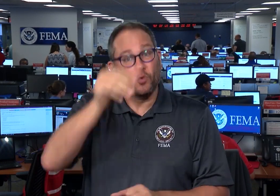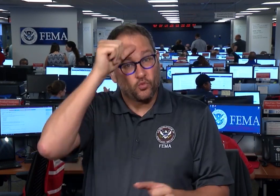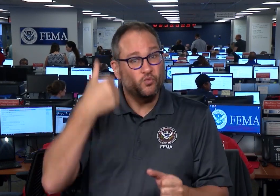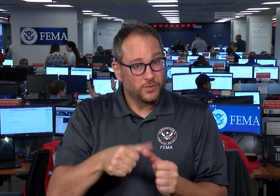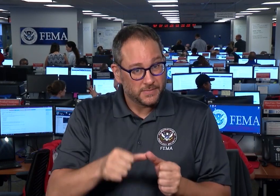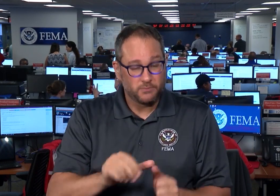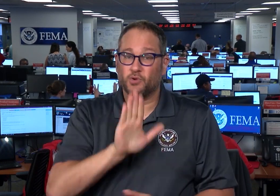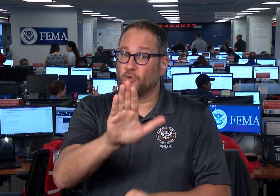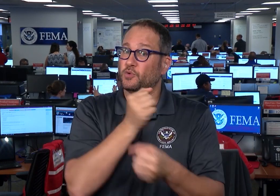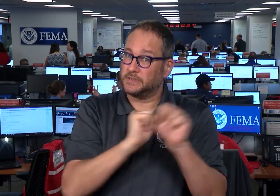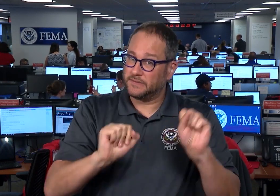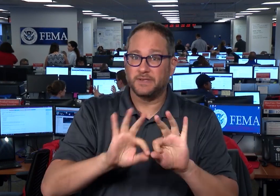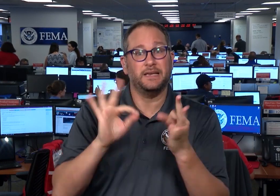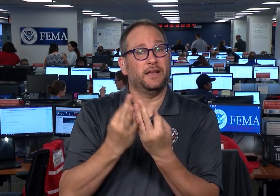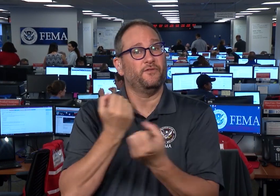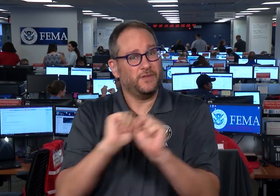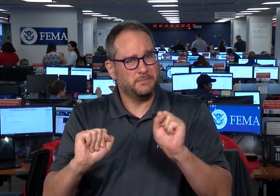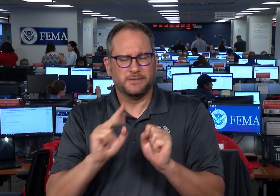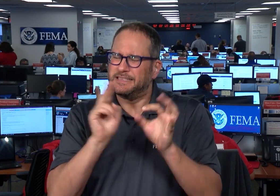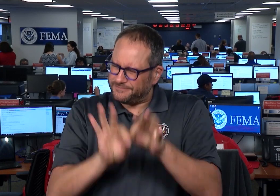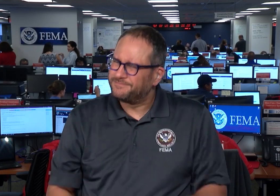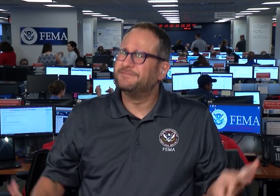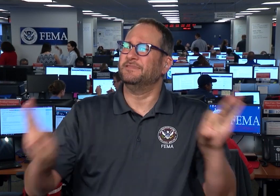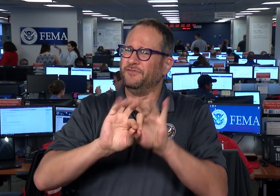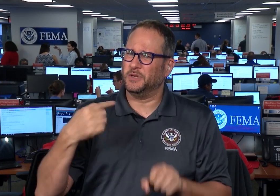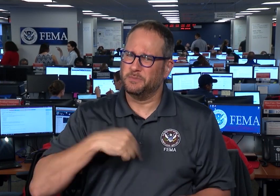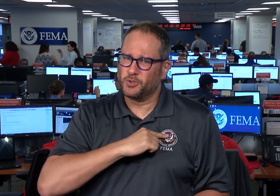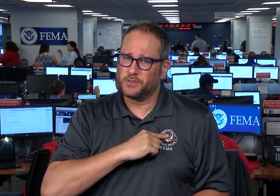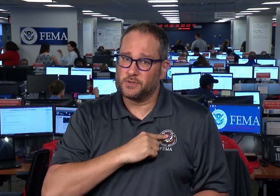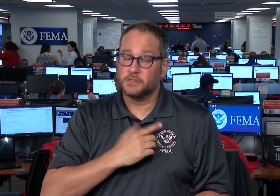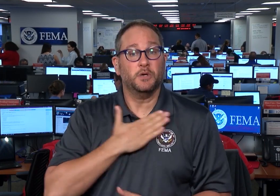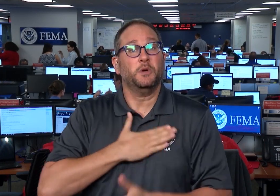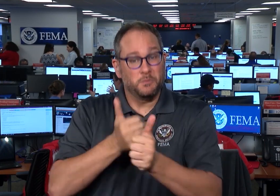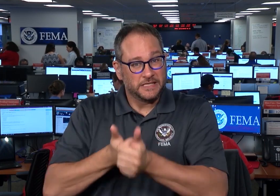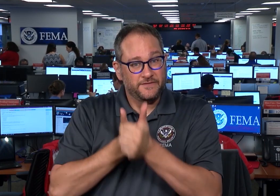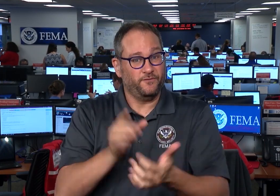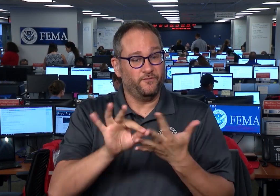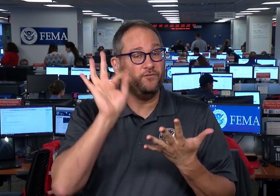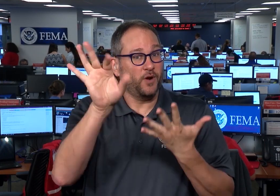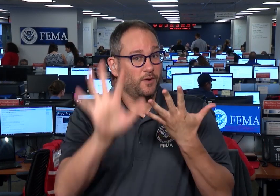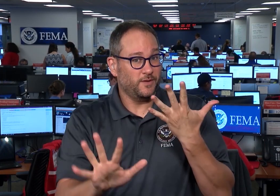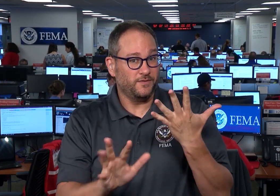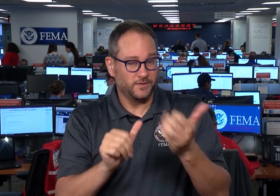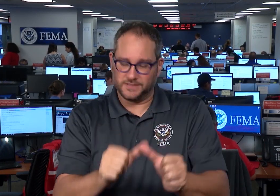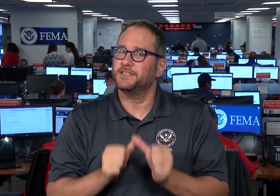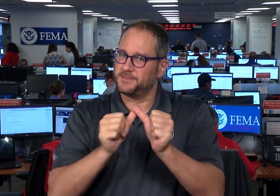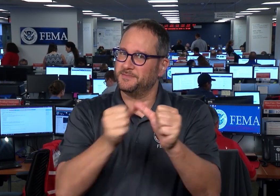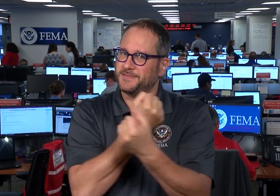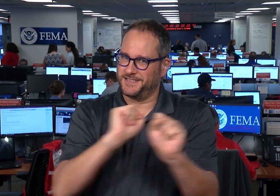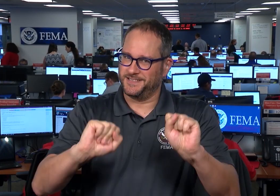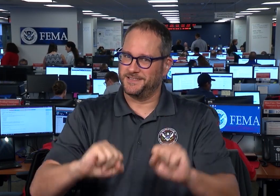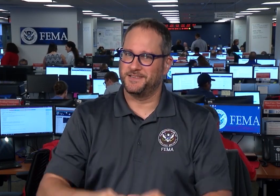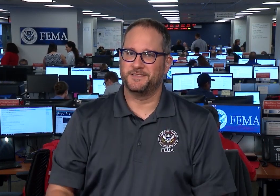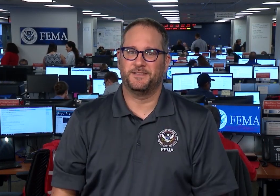Remember, your safety and your family’s safety is very important to us, so please follow these tips and stay safe!